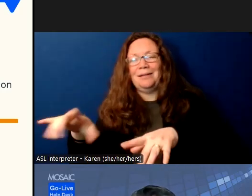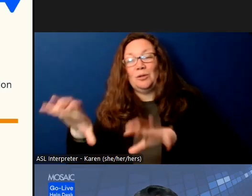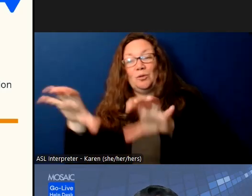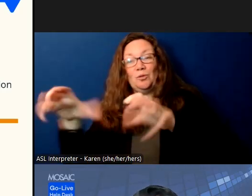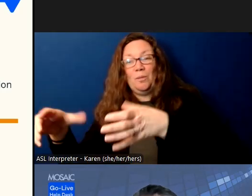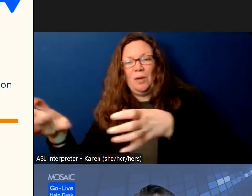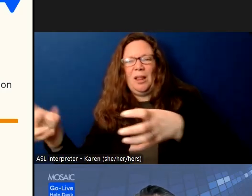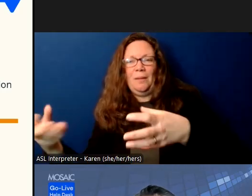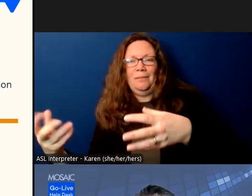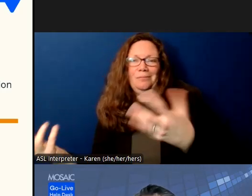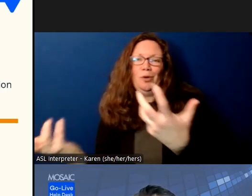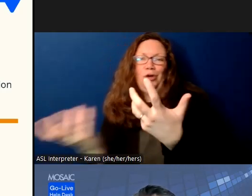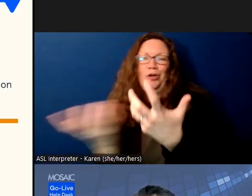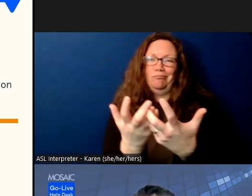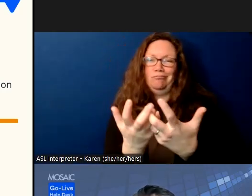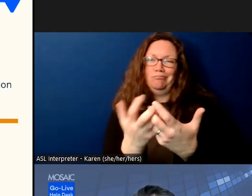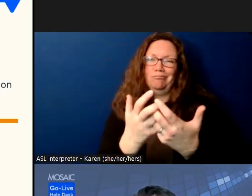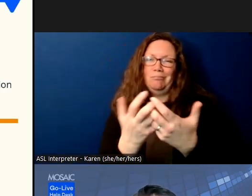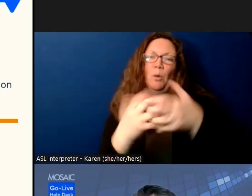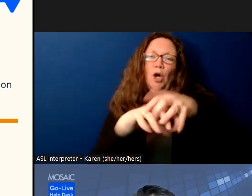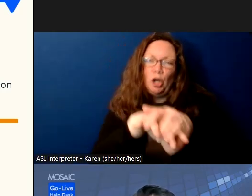which will be the permanent home for mosaic tickets.